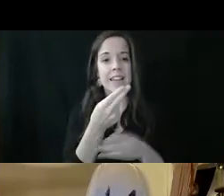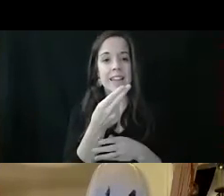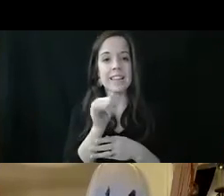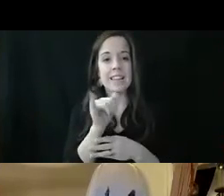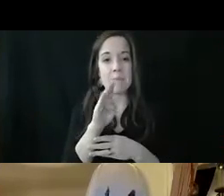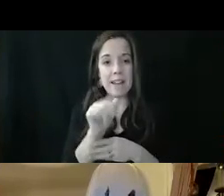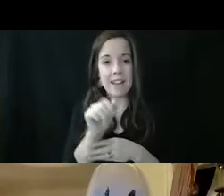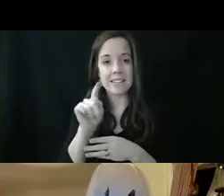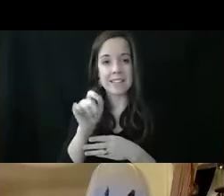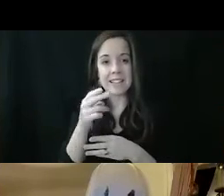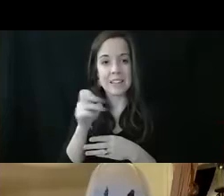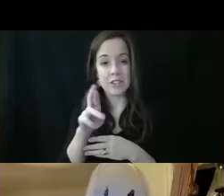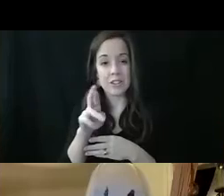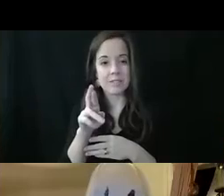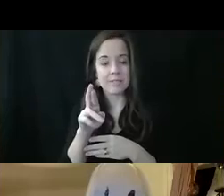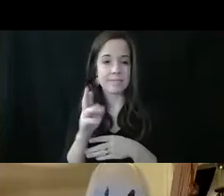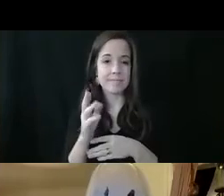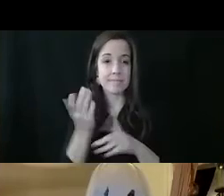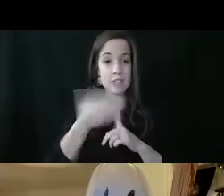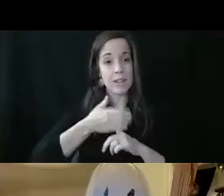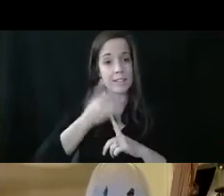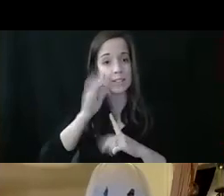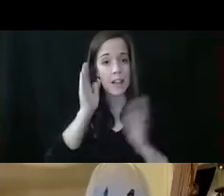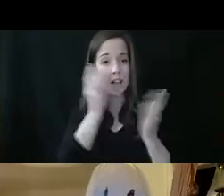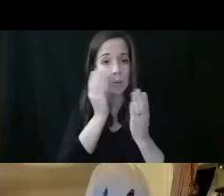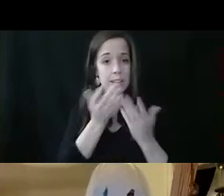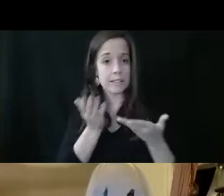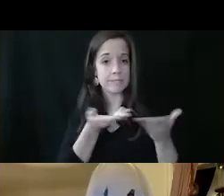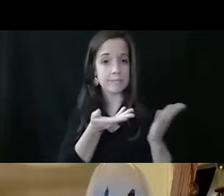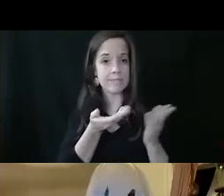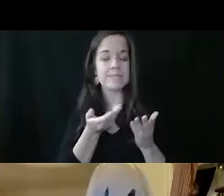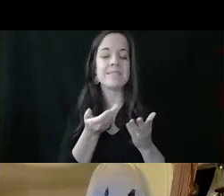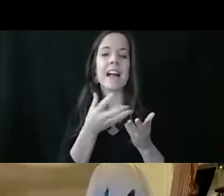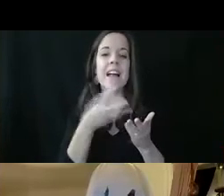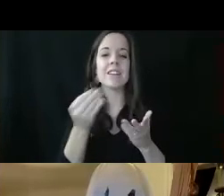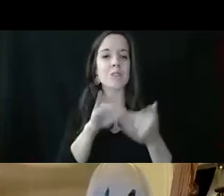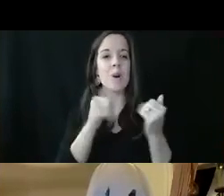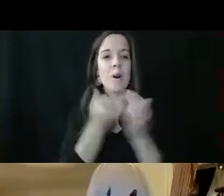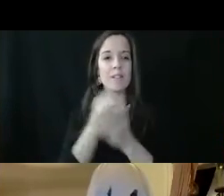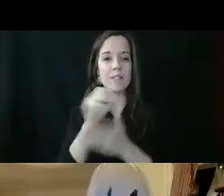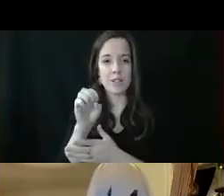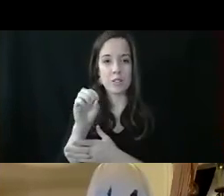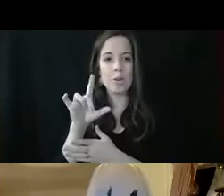just generally as Halloween and does all of our social media and lots of strategy.